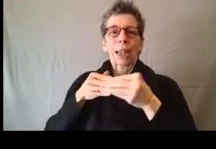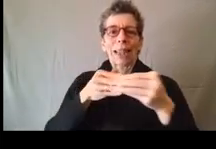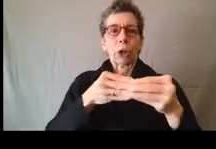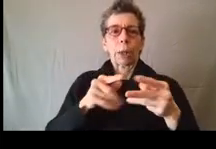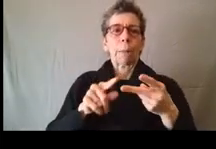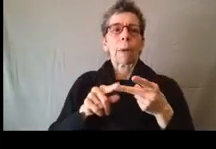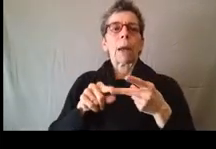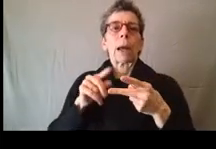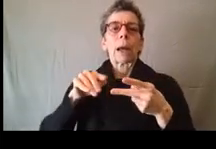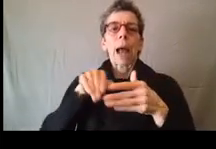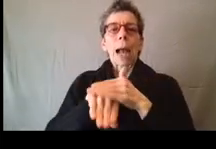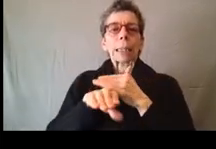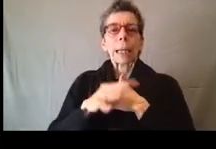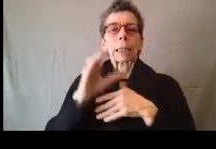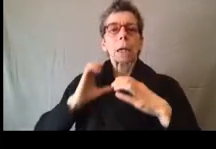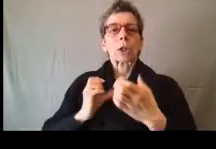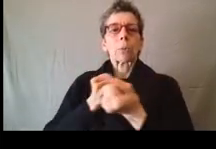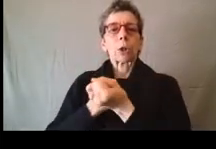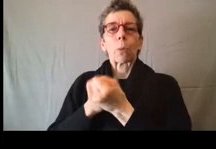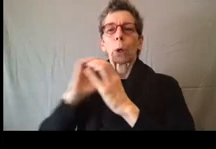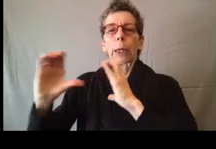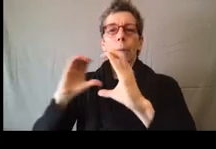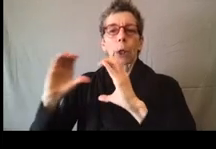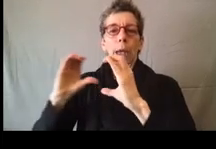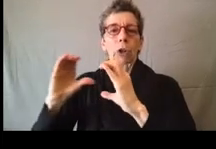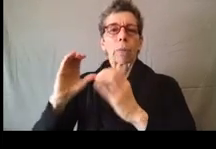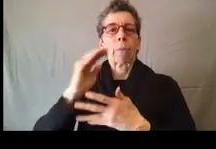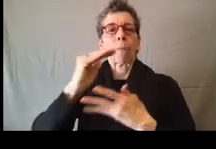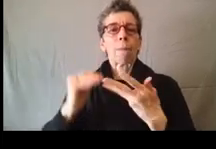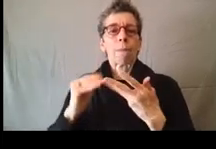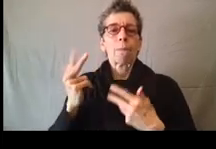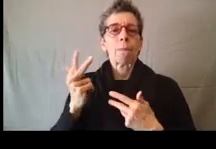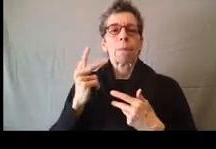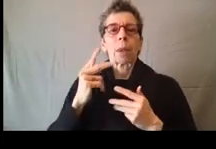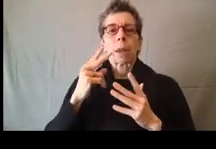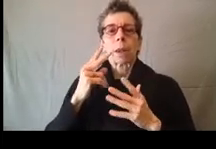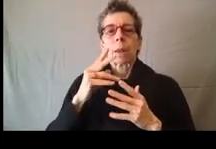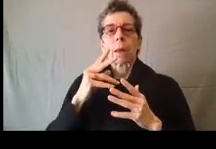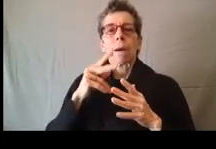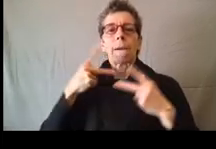in customer, support in communications. The third, physical accessibility and customer